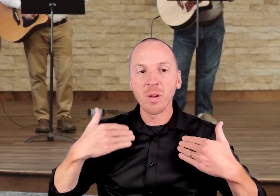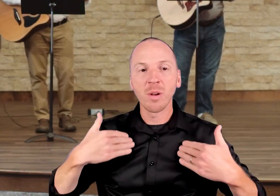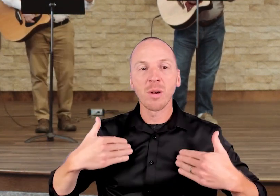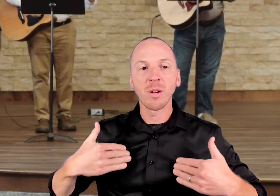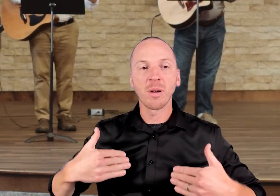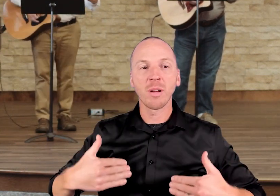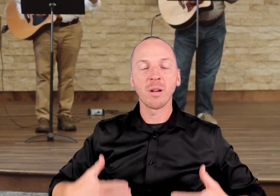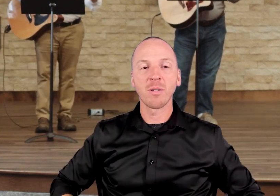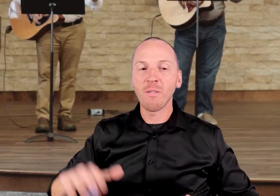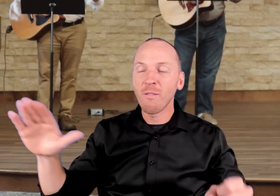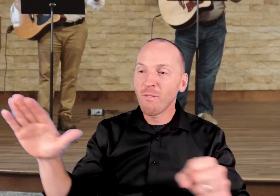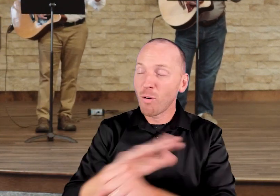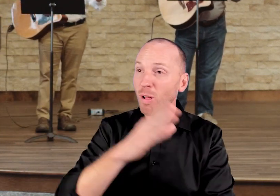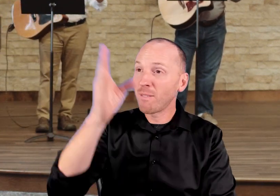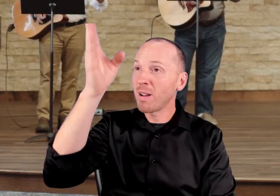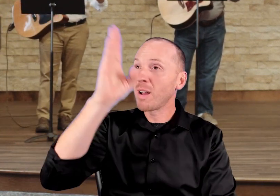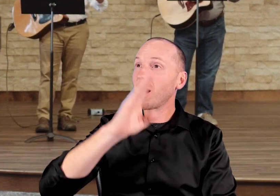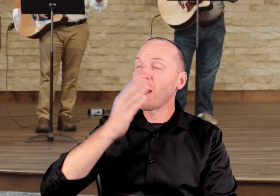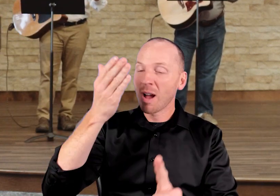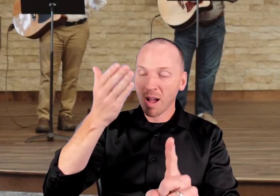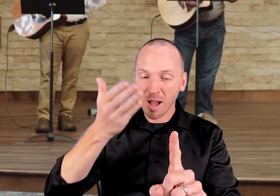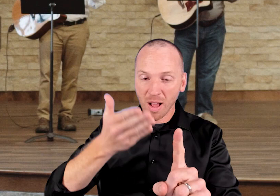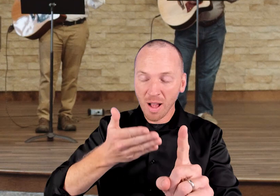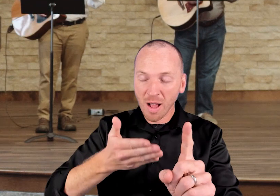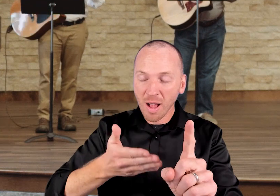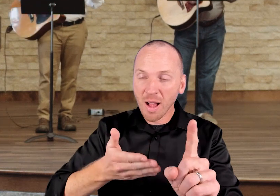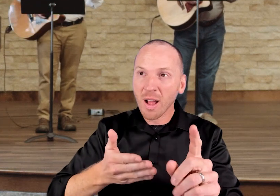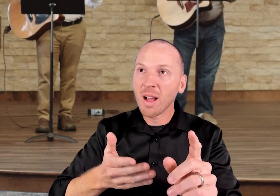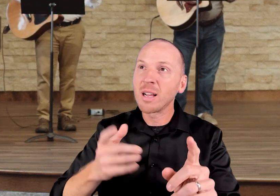Fullness of God in helpless babe.